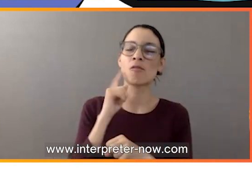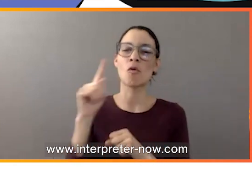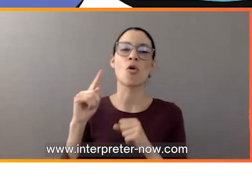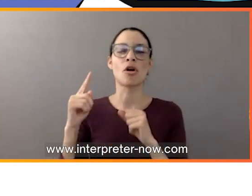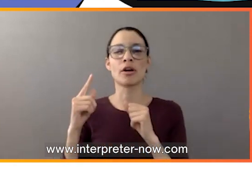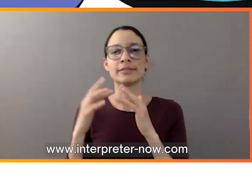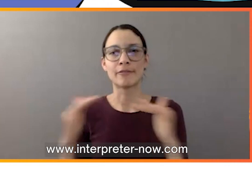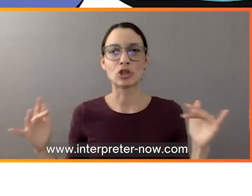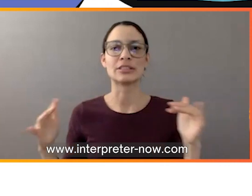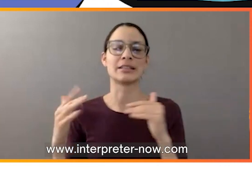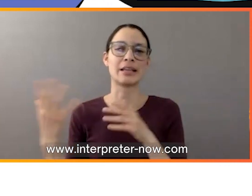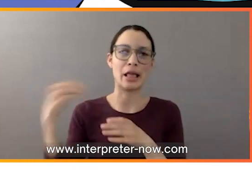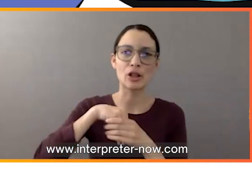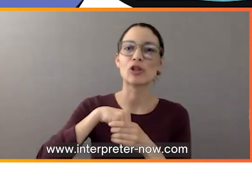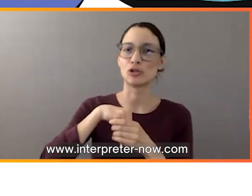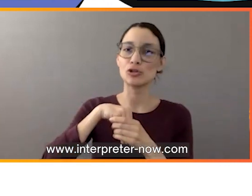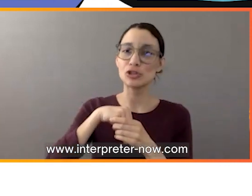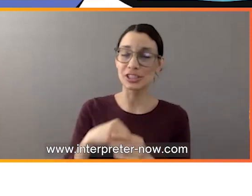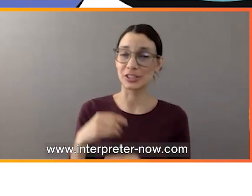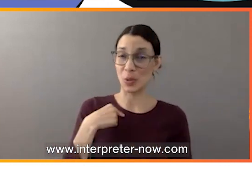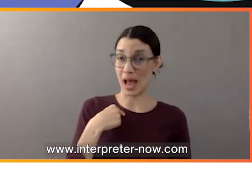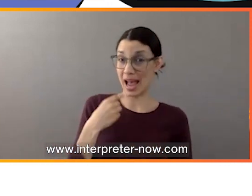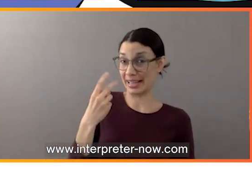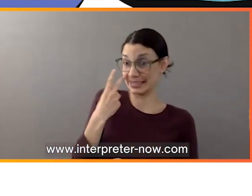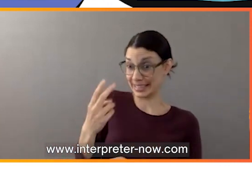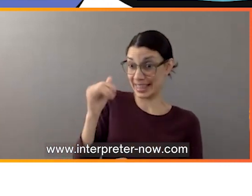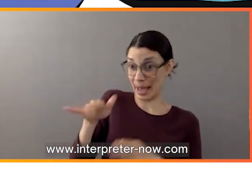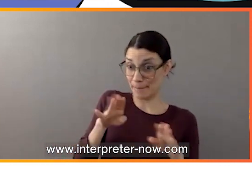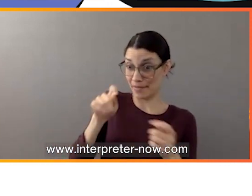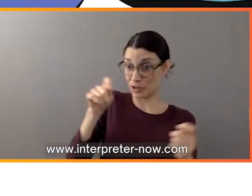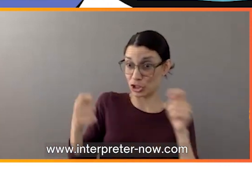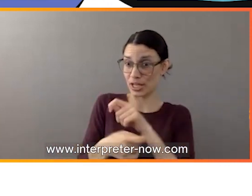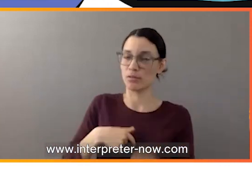Equity, and Inclusion. That behavior change over time also, I'm equally proud of that.